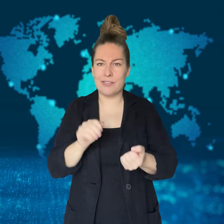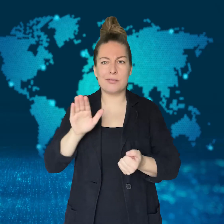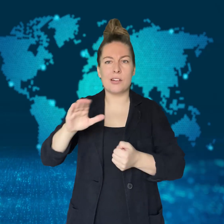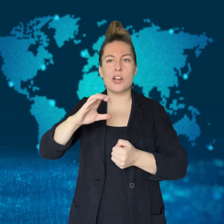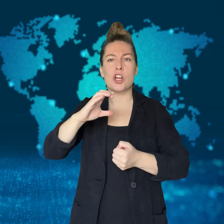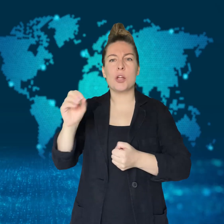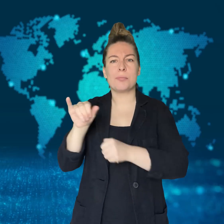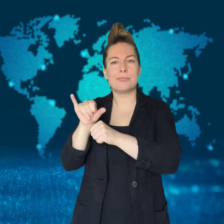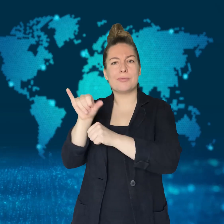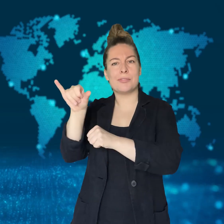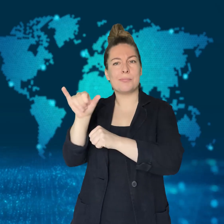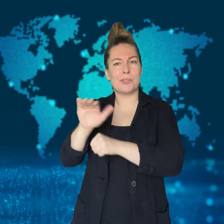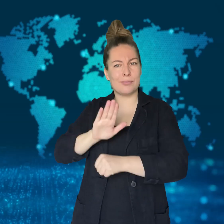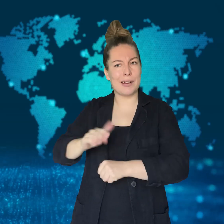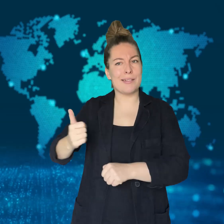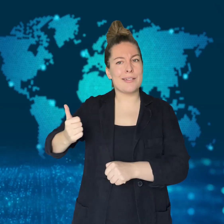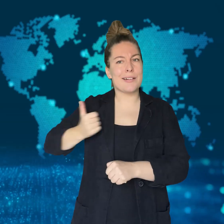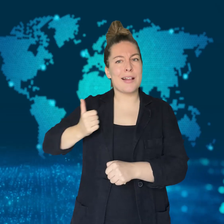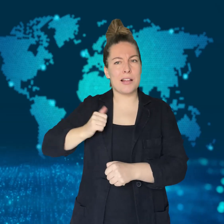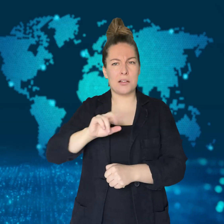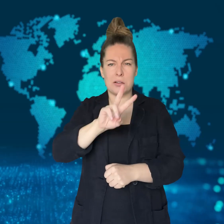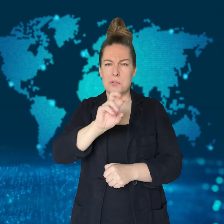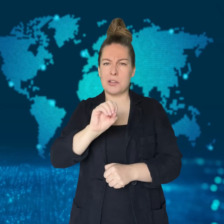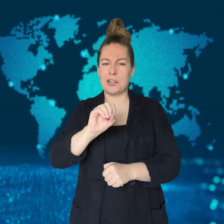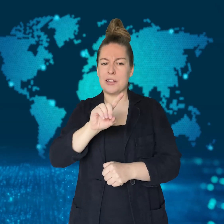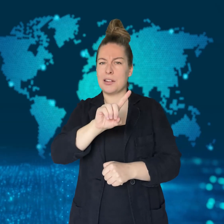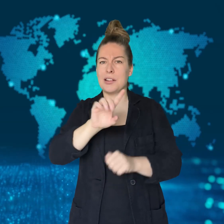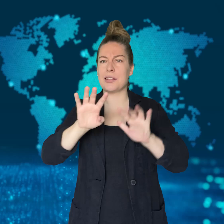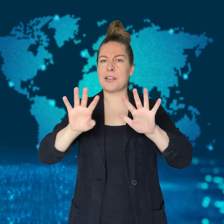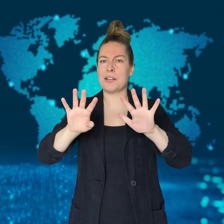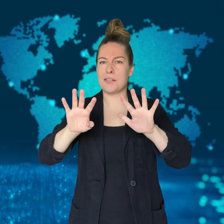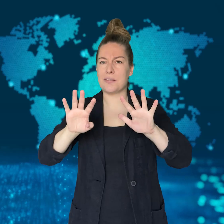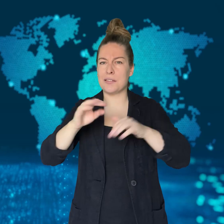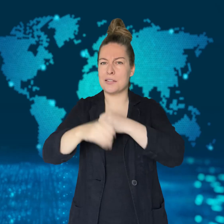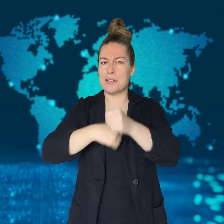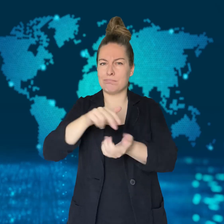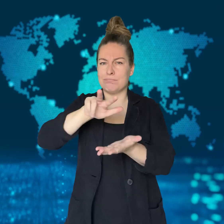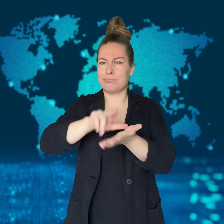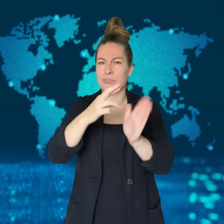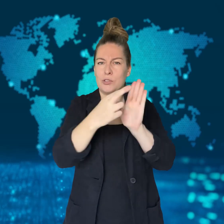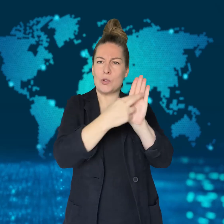the country's 2019 air passenger rules despite an appeal for